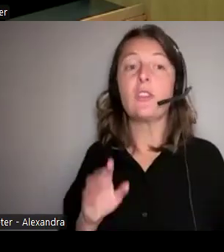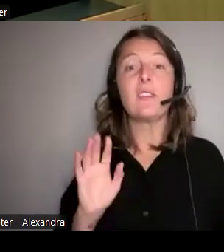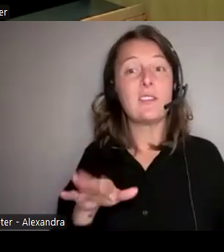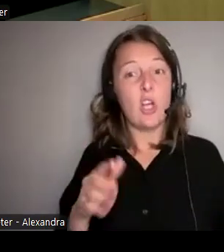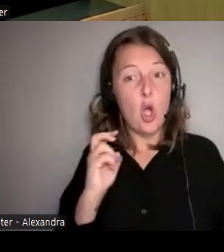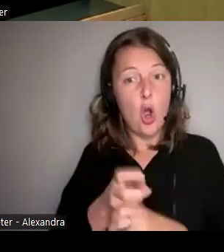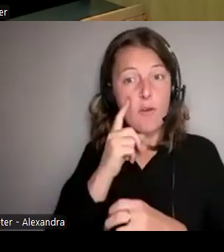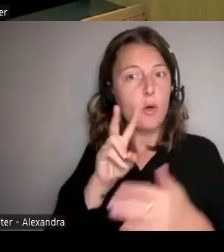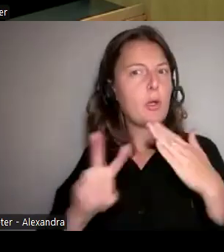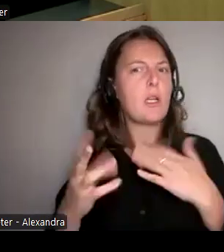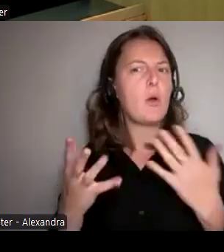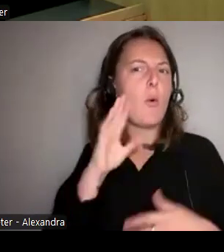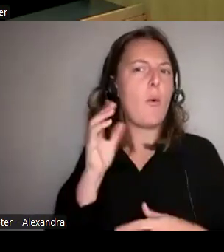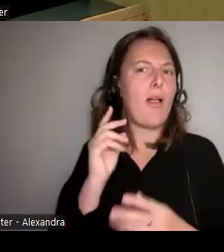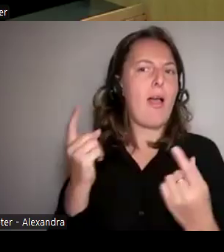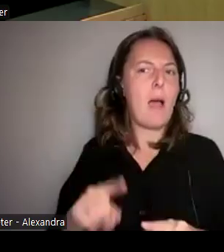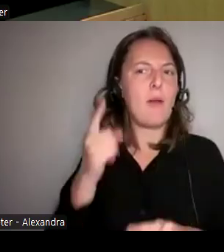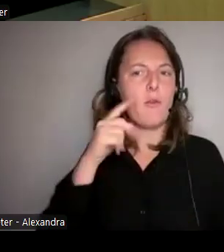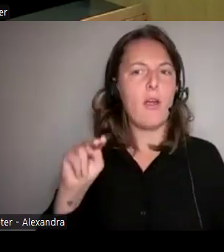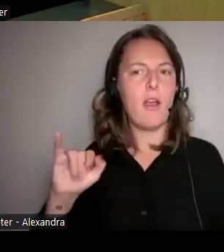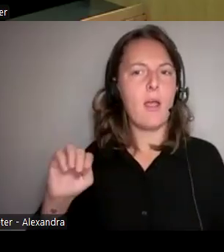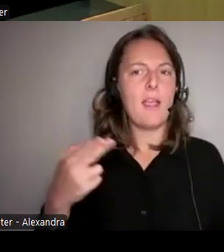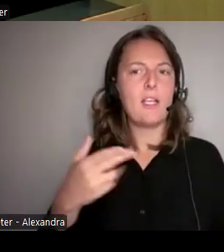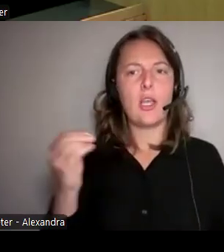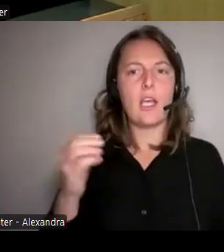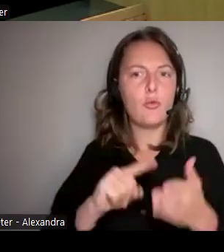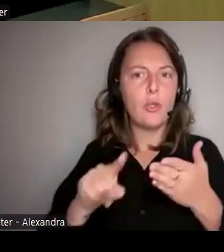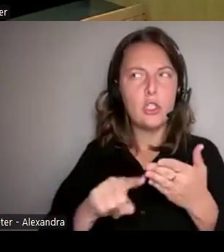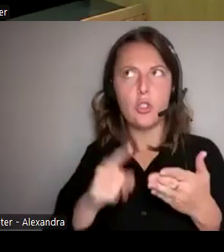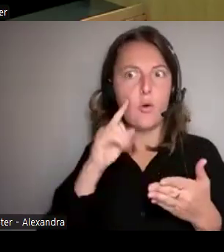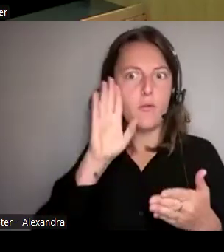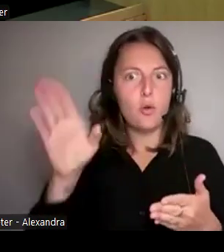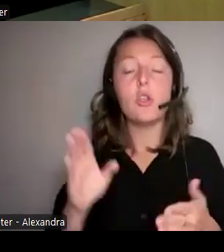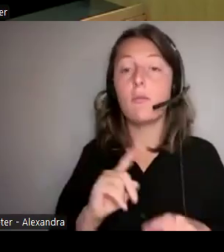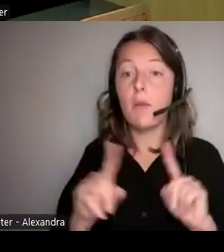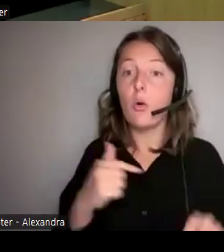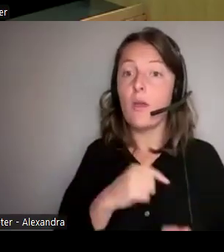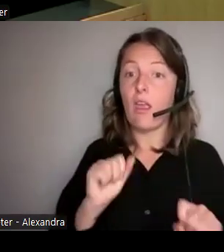happen to NImeh and research it supports in the future, it is possible to make some predictions